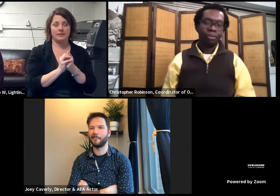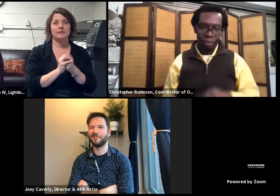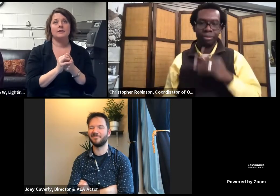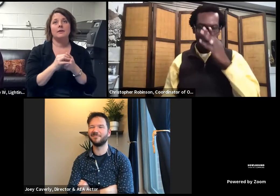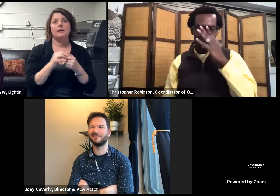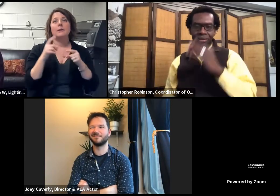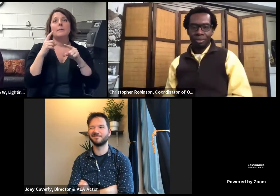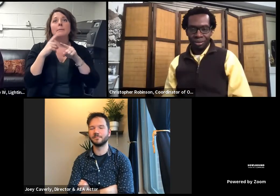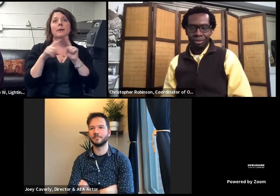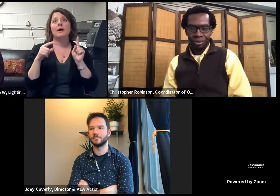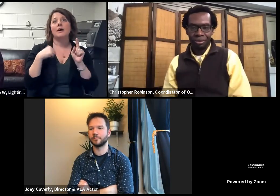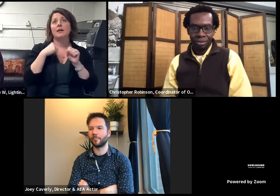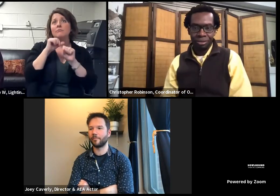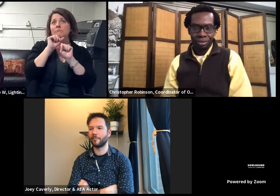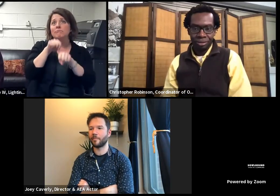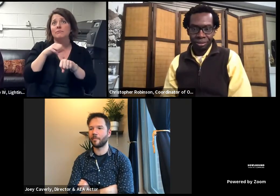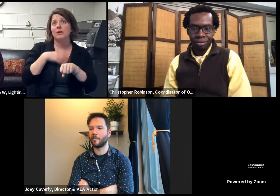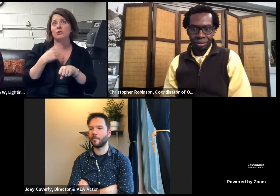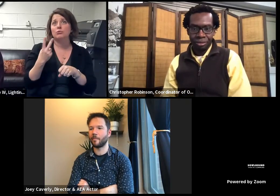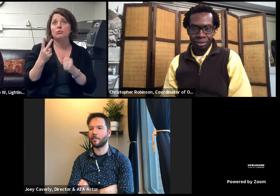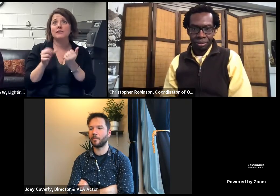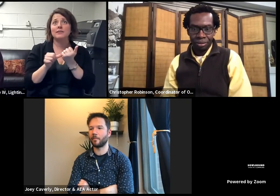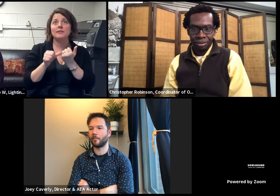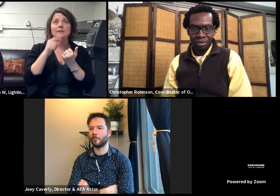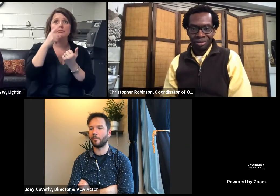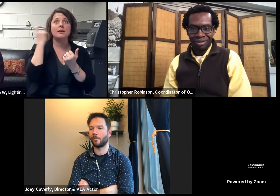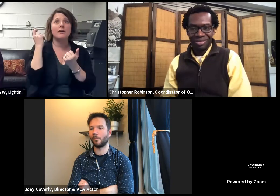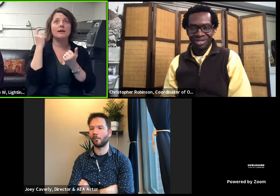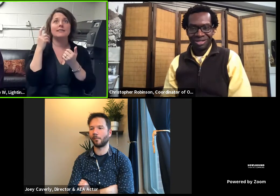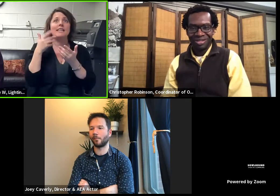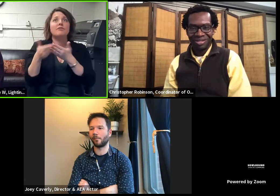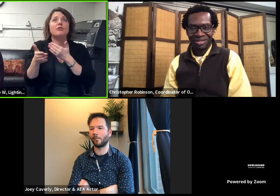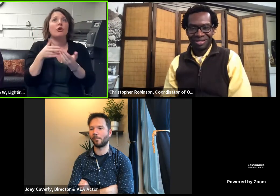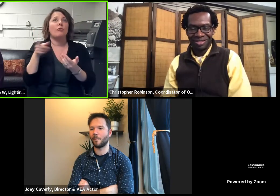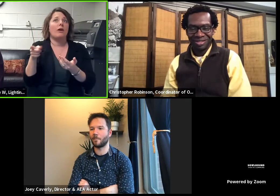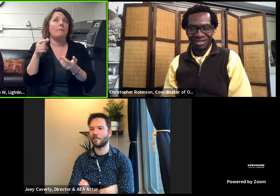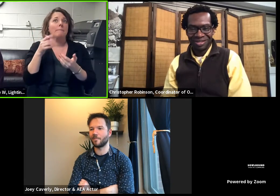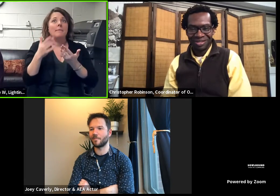your interpreter to be the interpreter, got it. But I could have two assistants